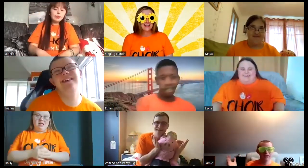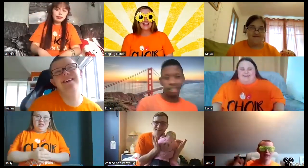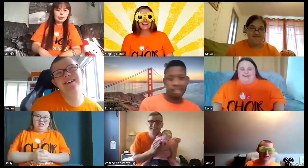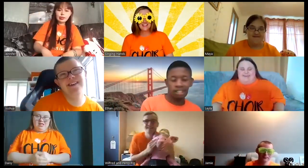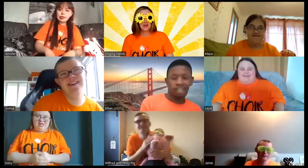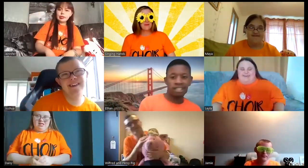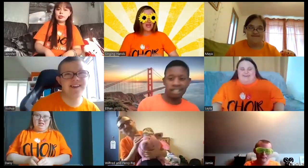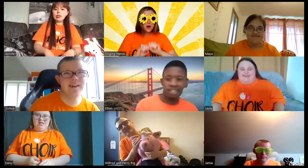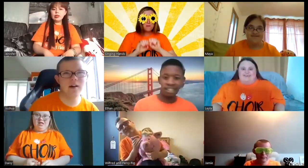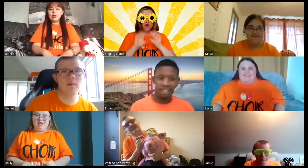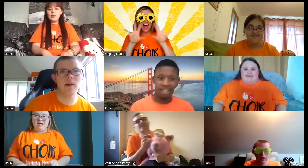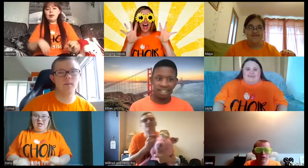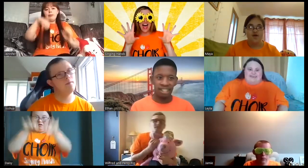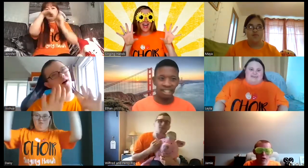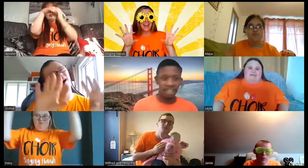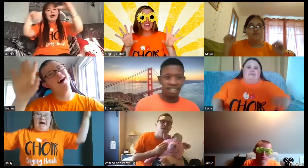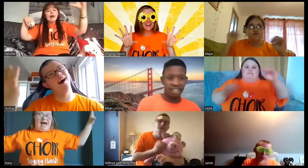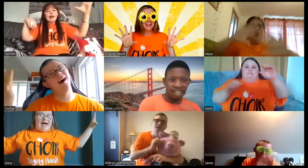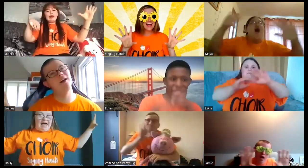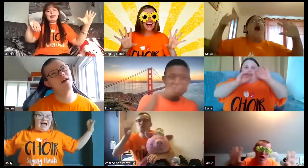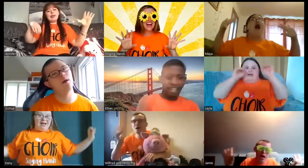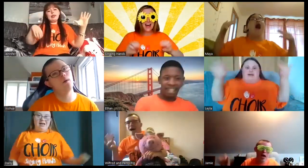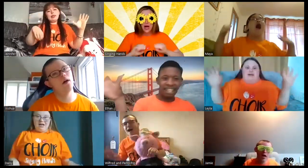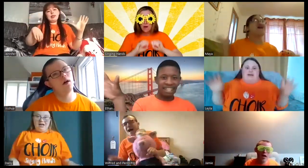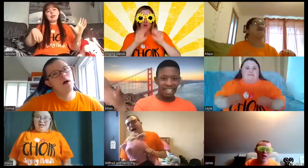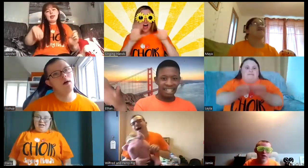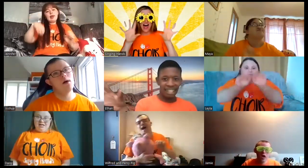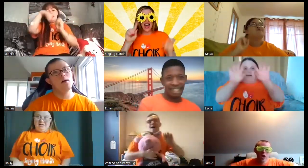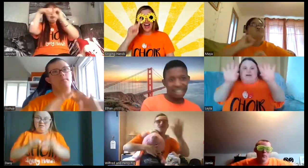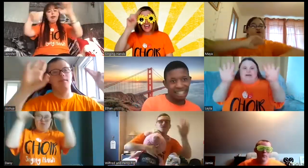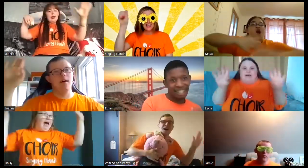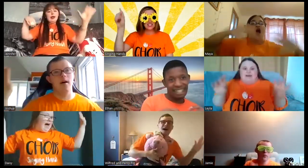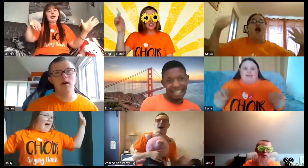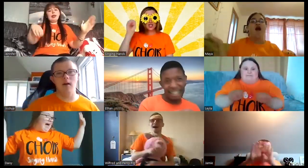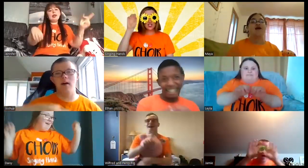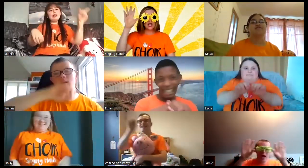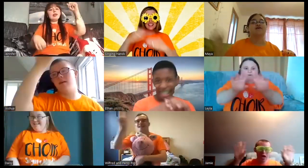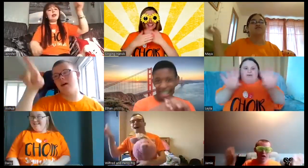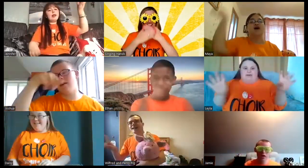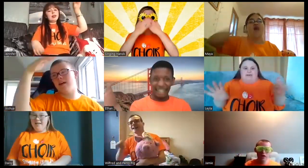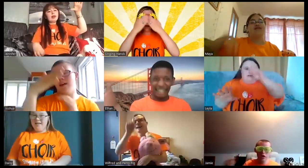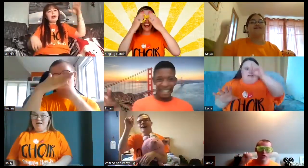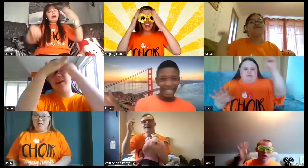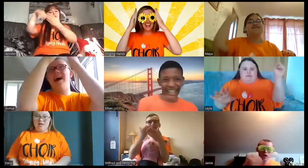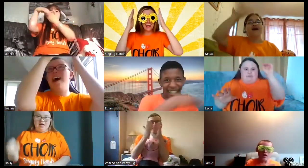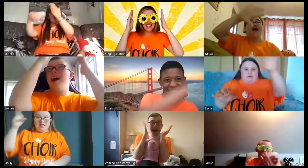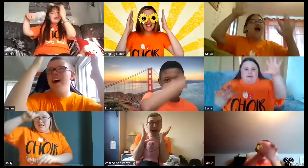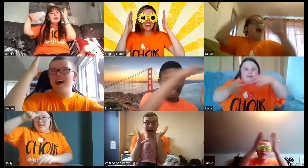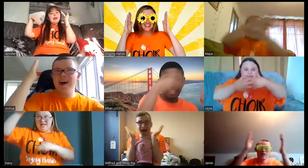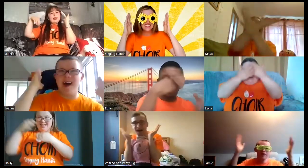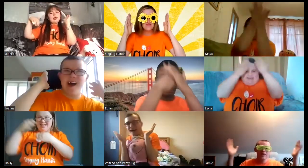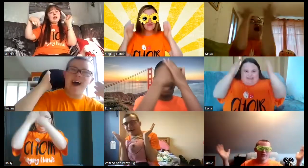It's gonna be a bright (bright) Bright (bright) sunshiny day